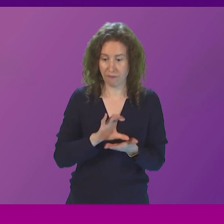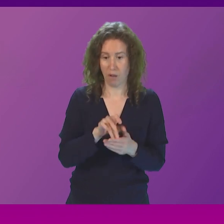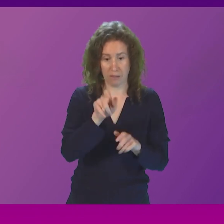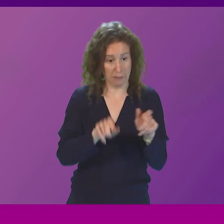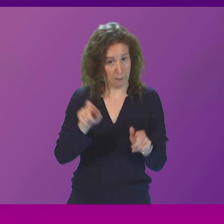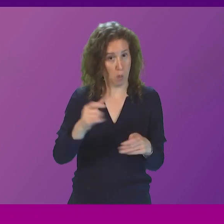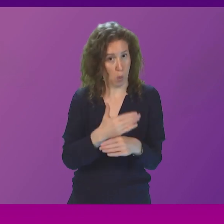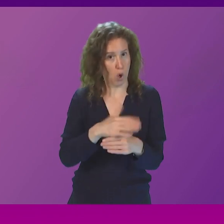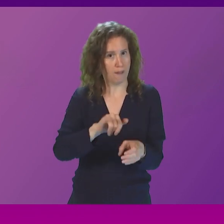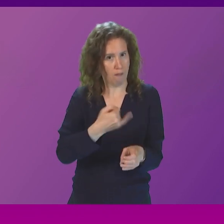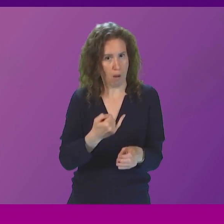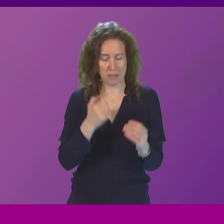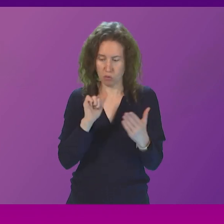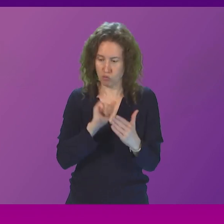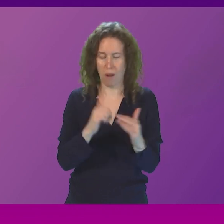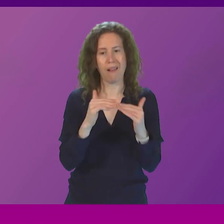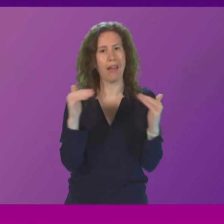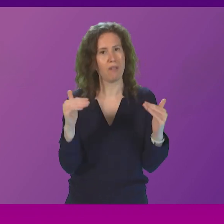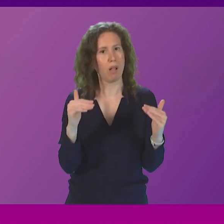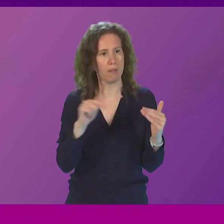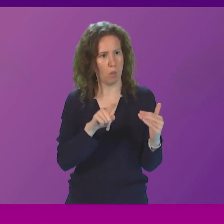country to the level that they require.